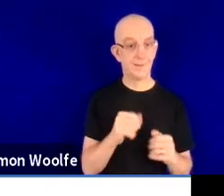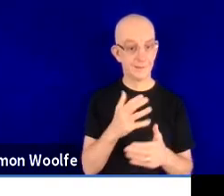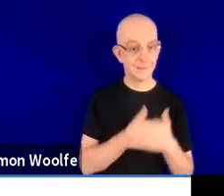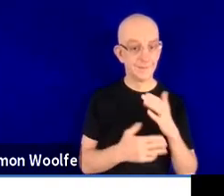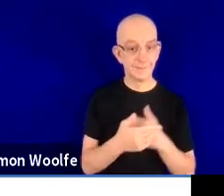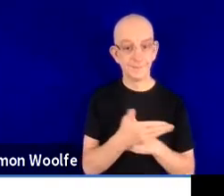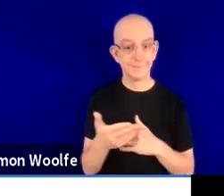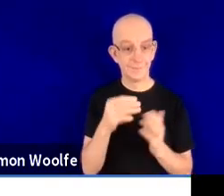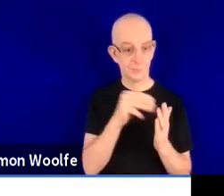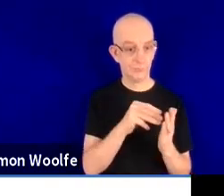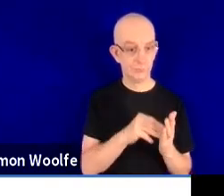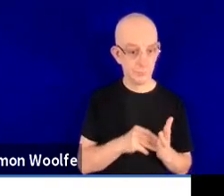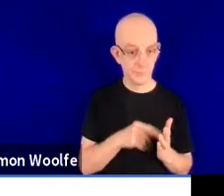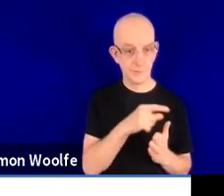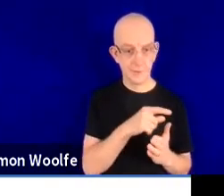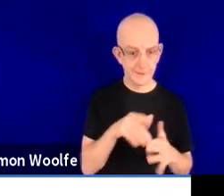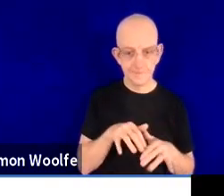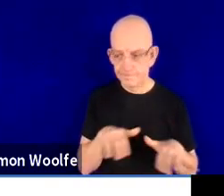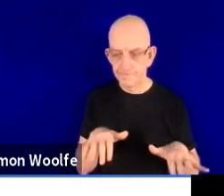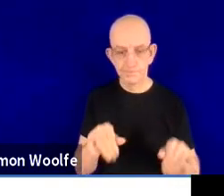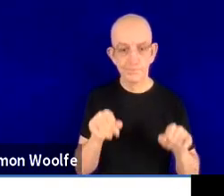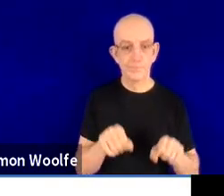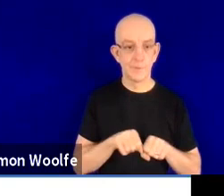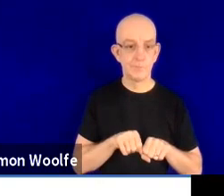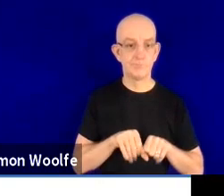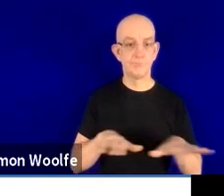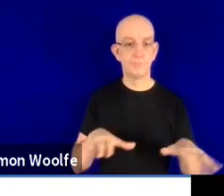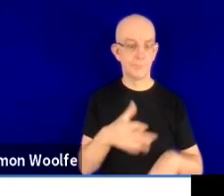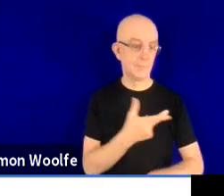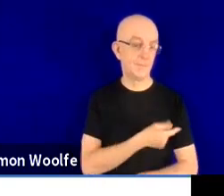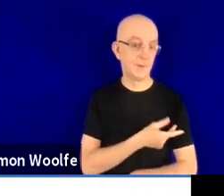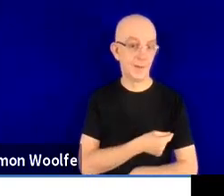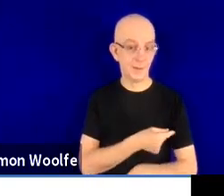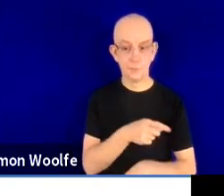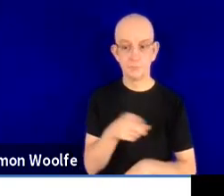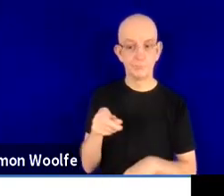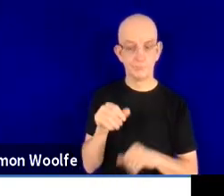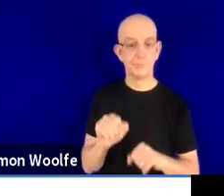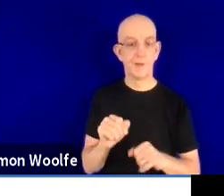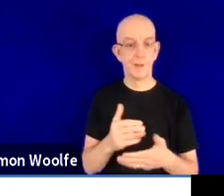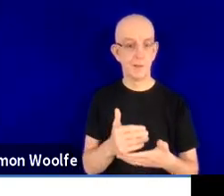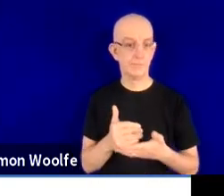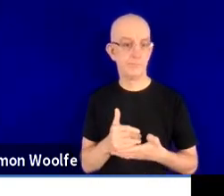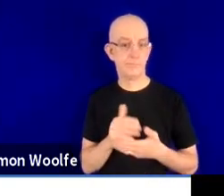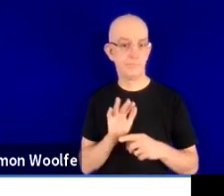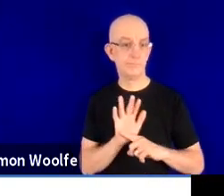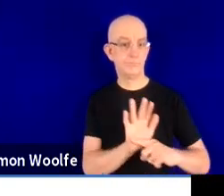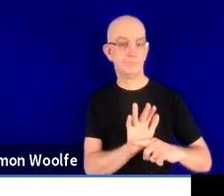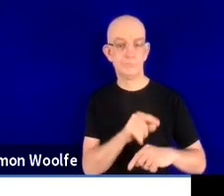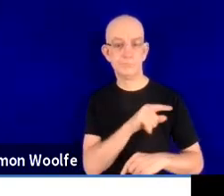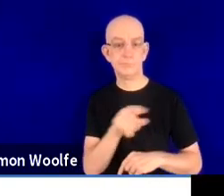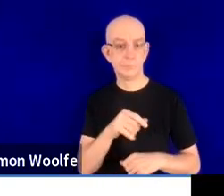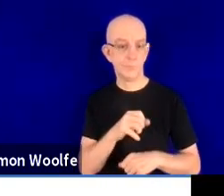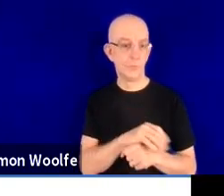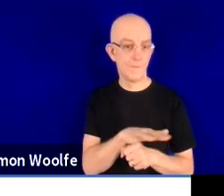So we can see immediately the benefit of having an electronic disability registry that would really be used